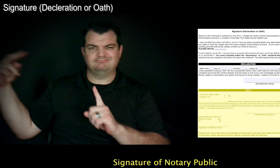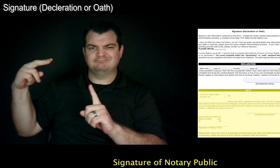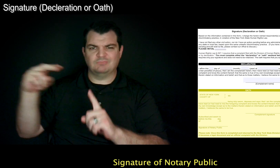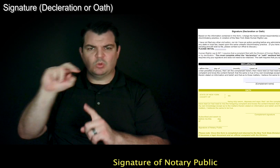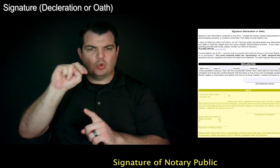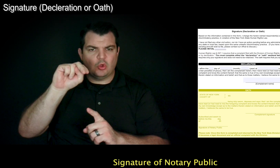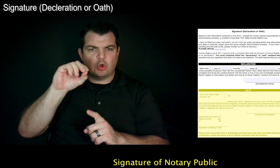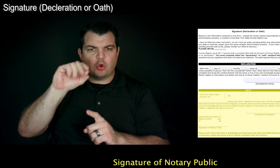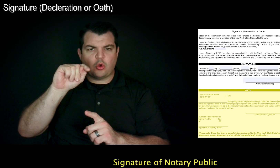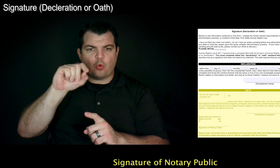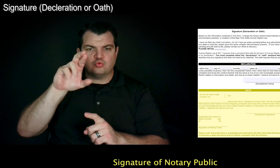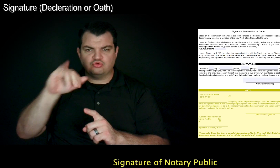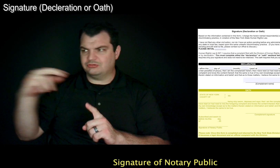Signature of Notary Public